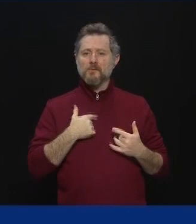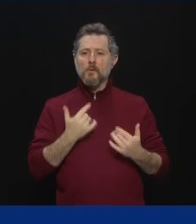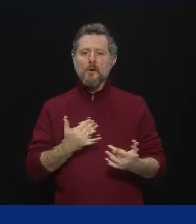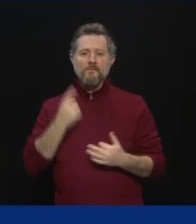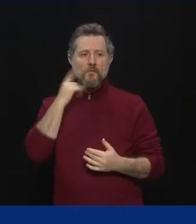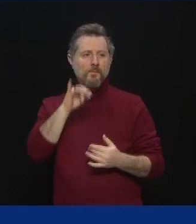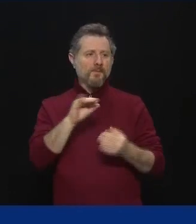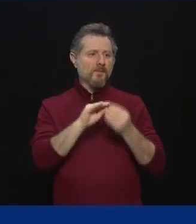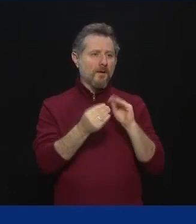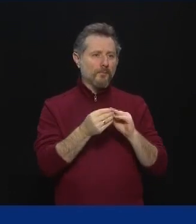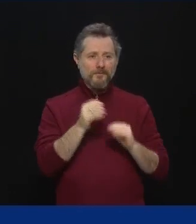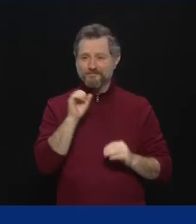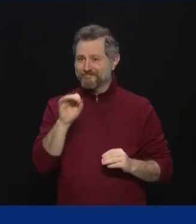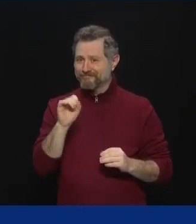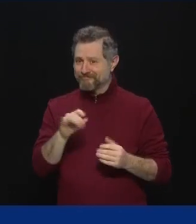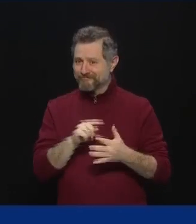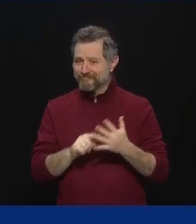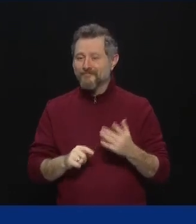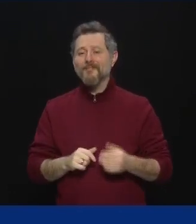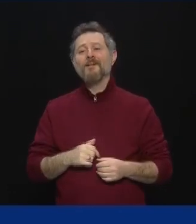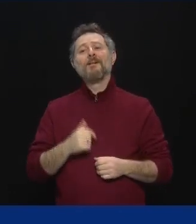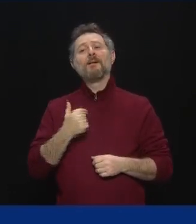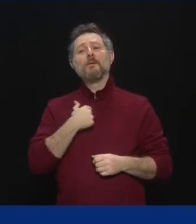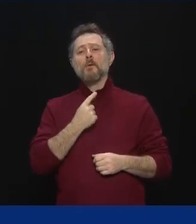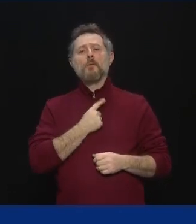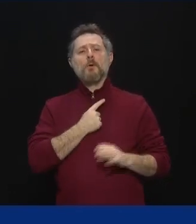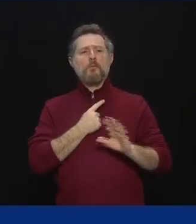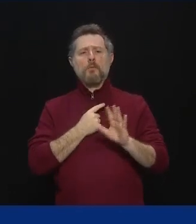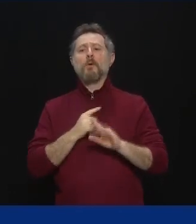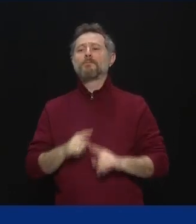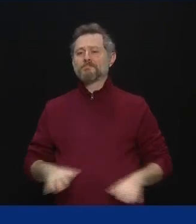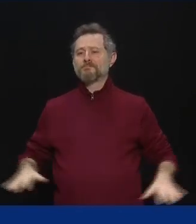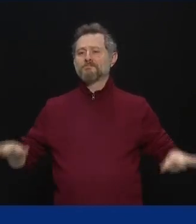REACHED A NEW MILESTONE YESTERDAY. TALK ABOUT THAT MILESTONE. VERY EXCITING NEWS.